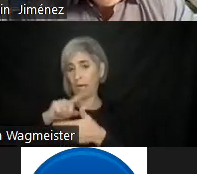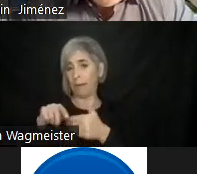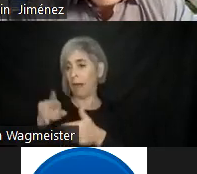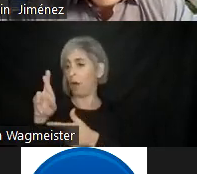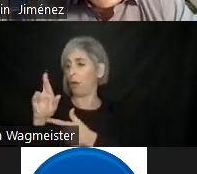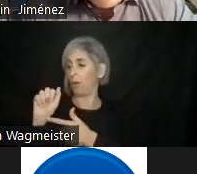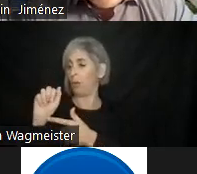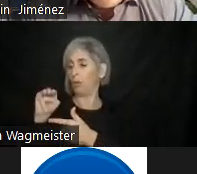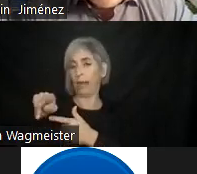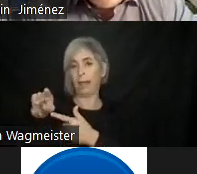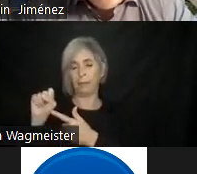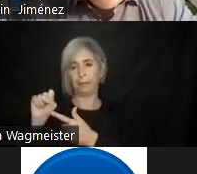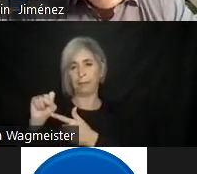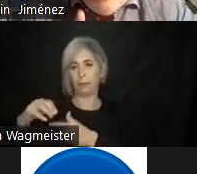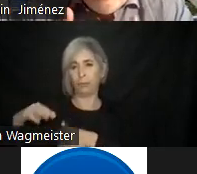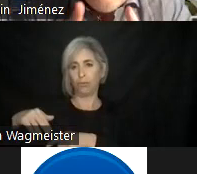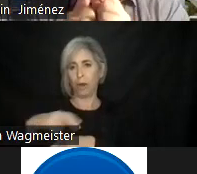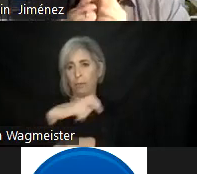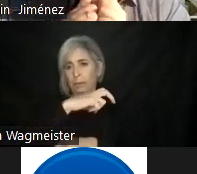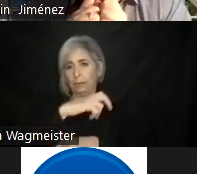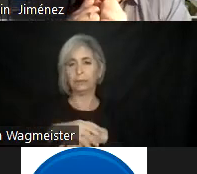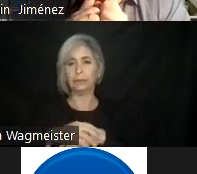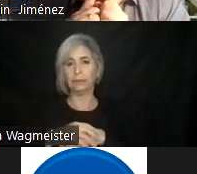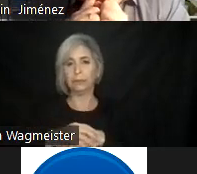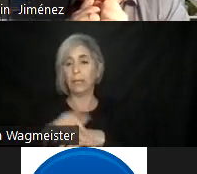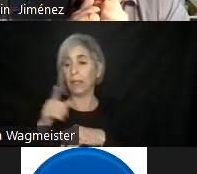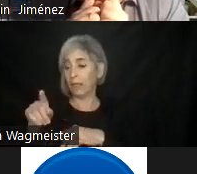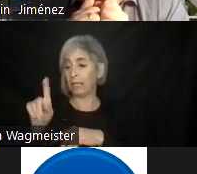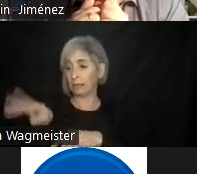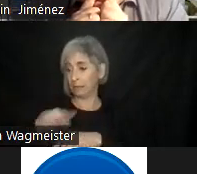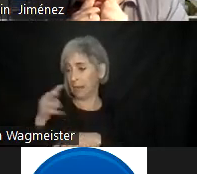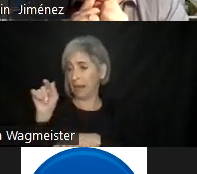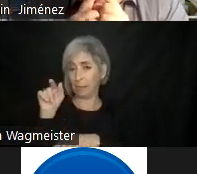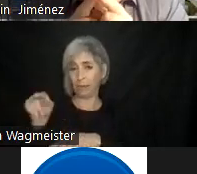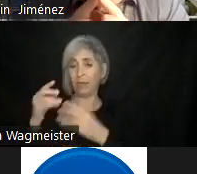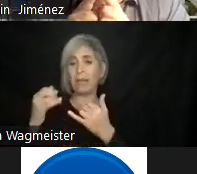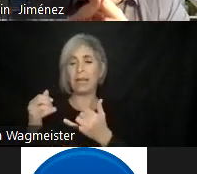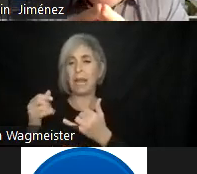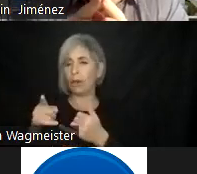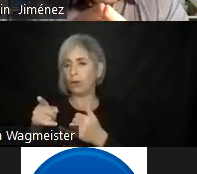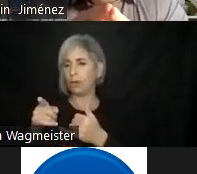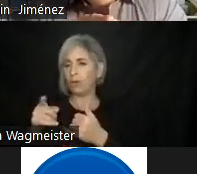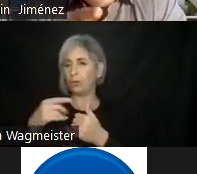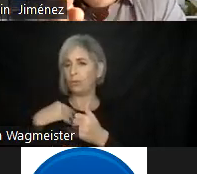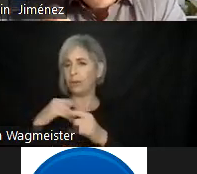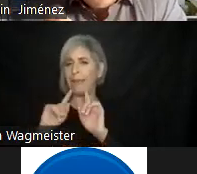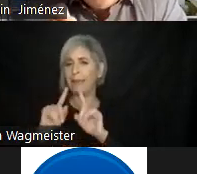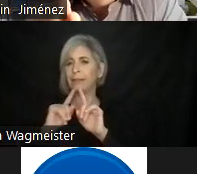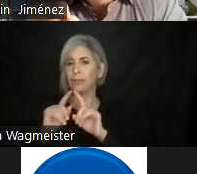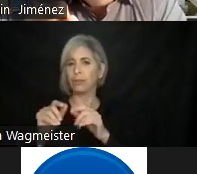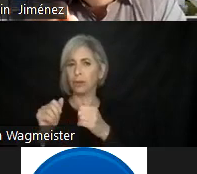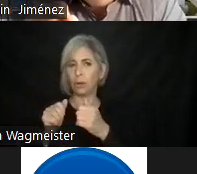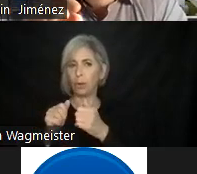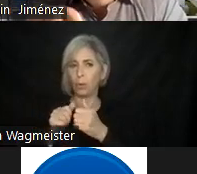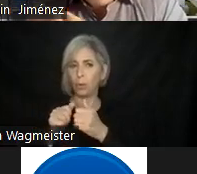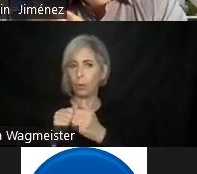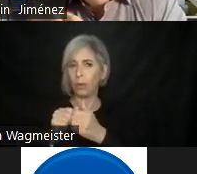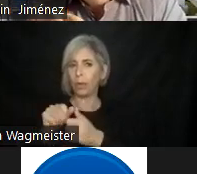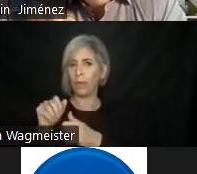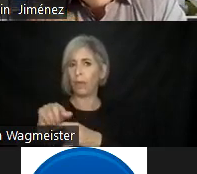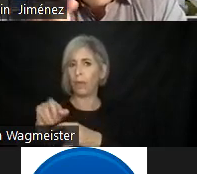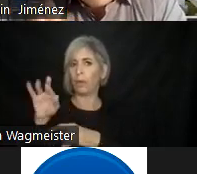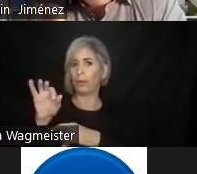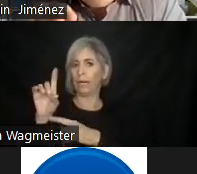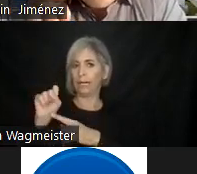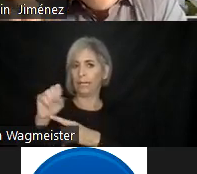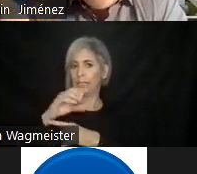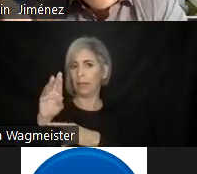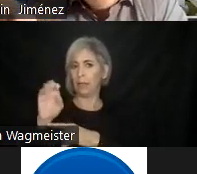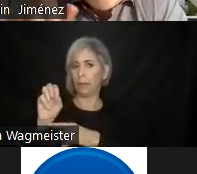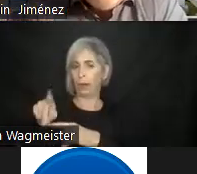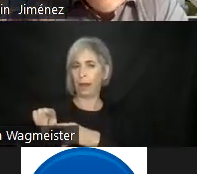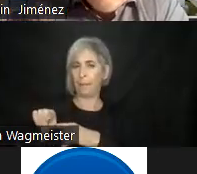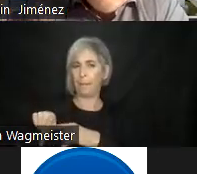We have new tables and now we now you enter with gradient of the ramp and find left or right.